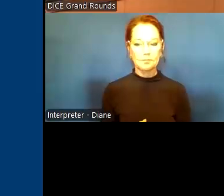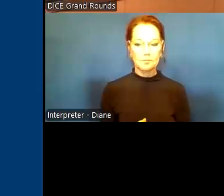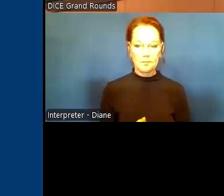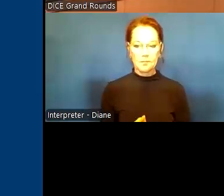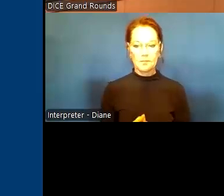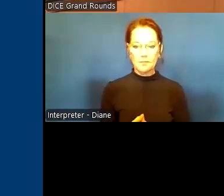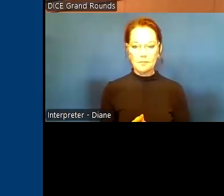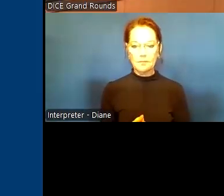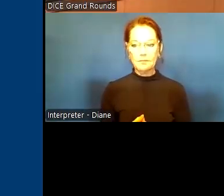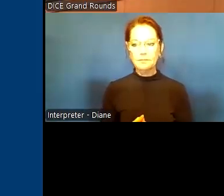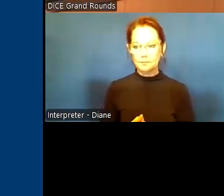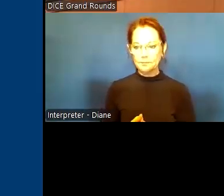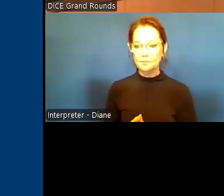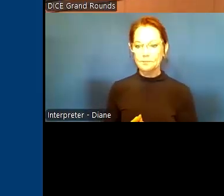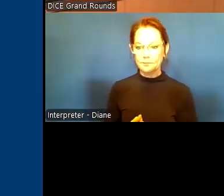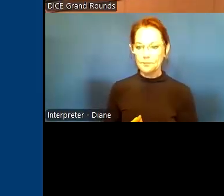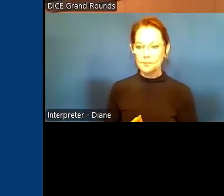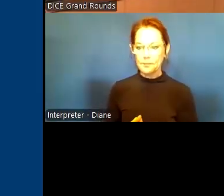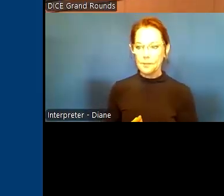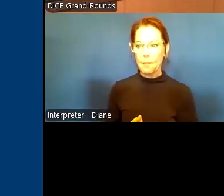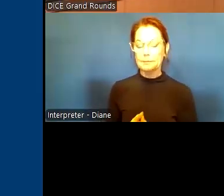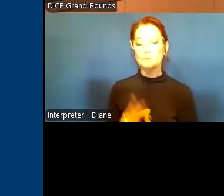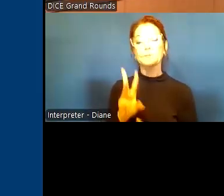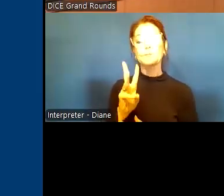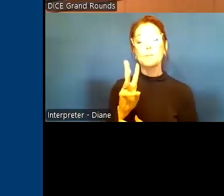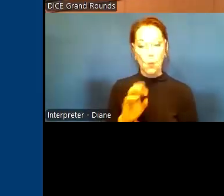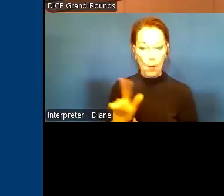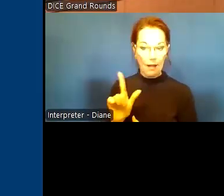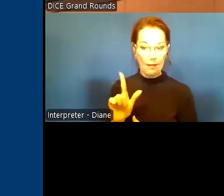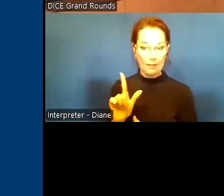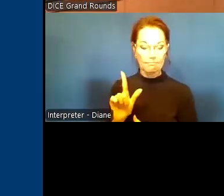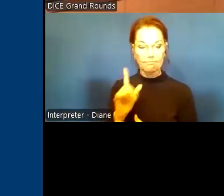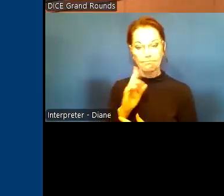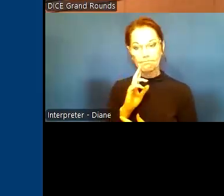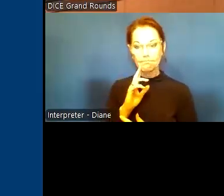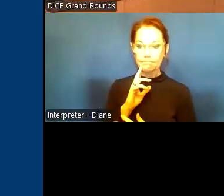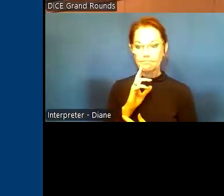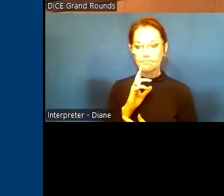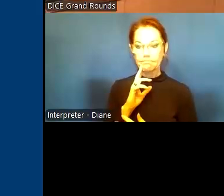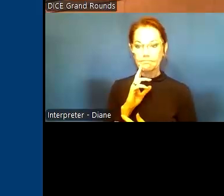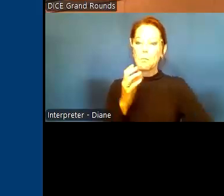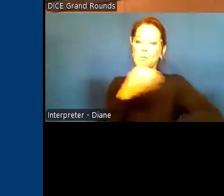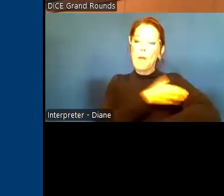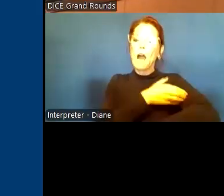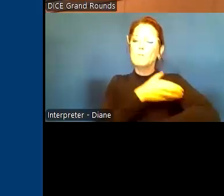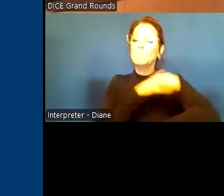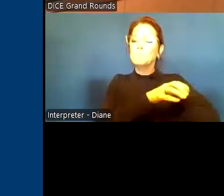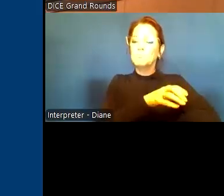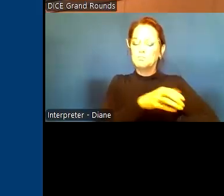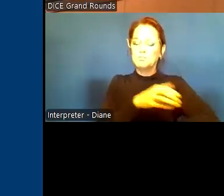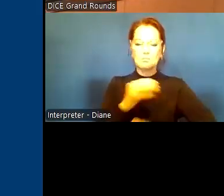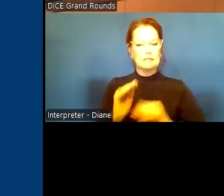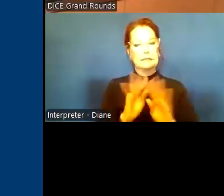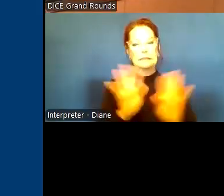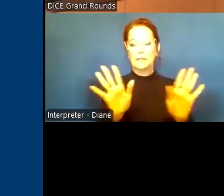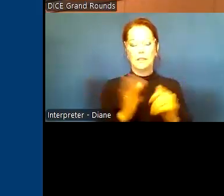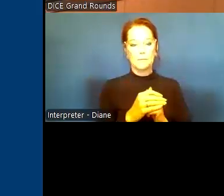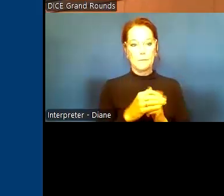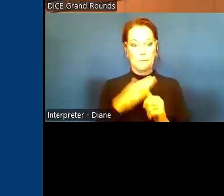um well um empowerment obviously I think in the immediate work environment if you don't